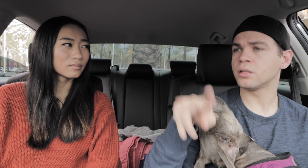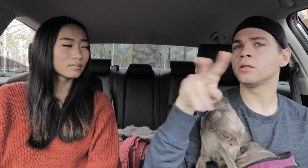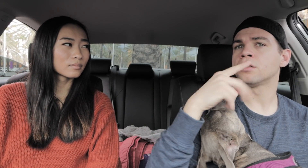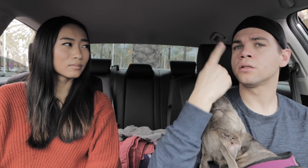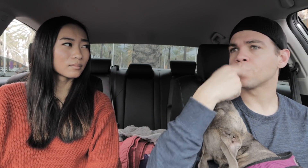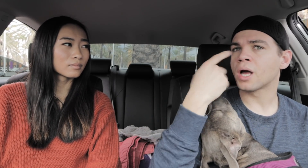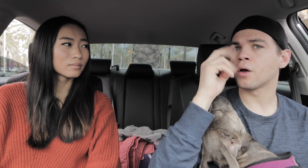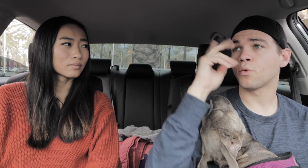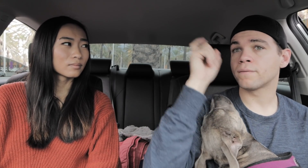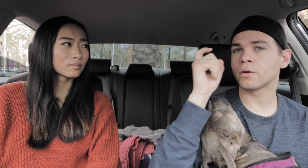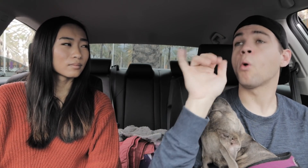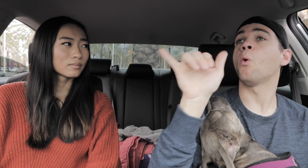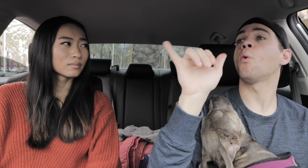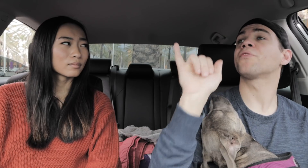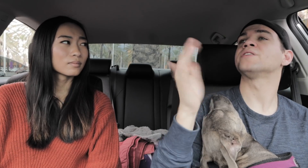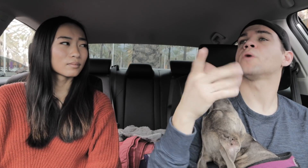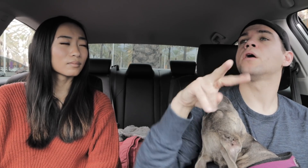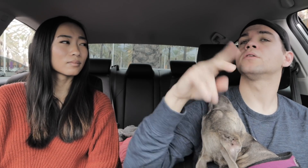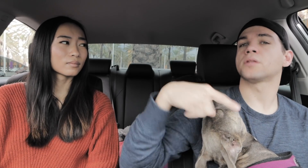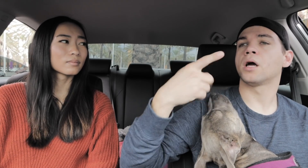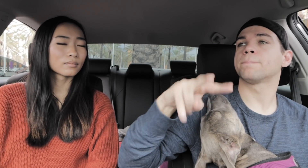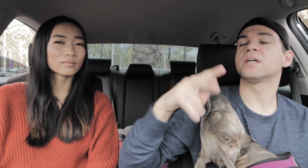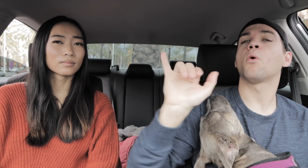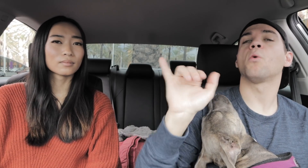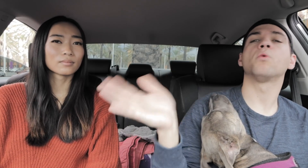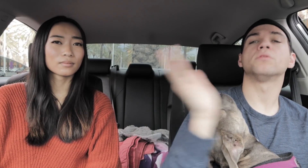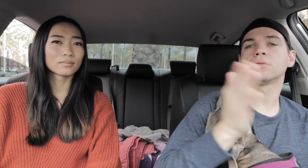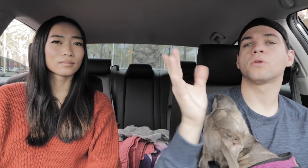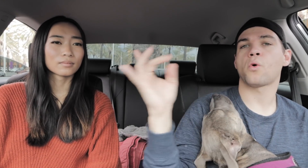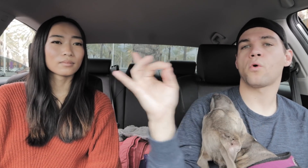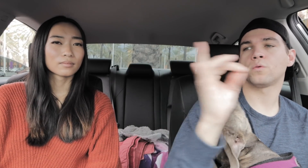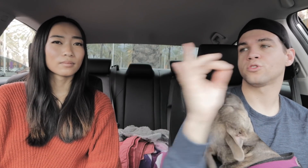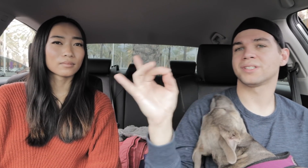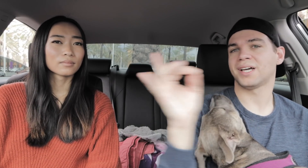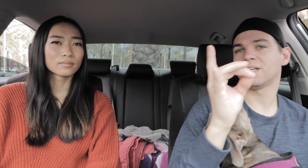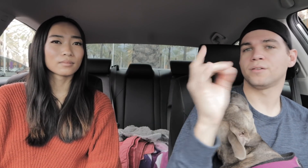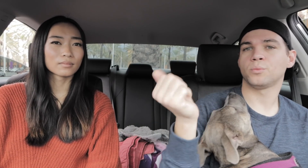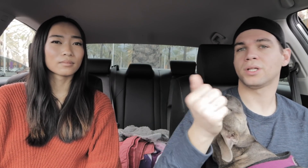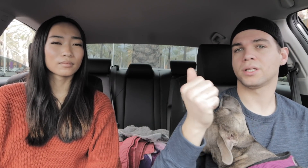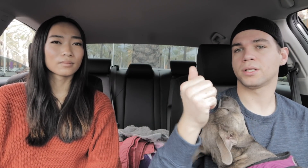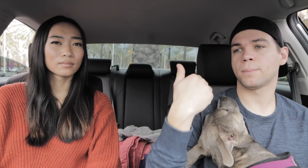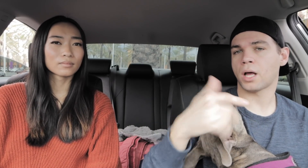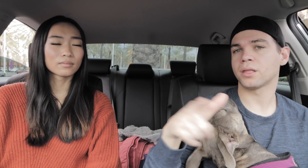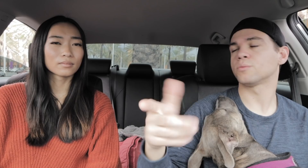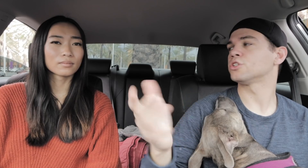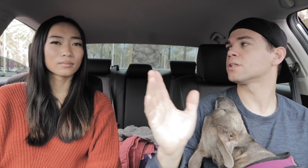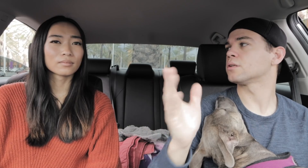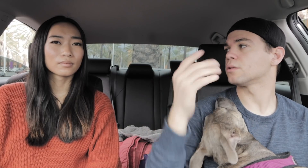ok I know, now I'm ready for the class to start or whatever assignment starts then they are ready to interpret or whatever *sneeze* E: you okay E: aw Even I have problems with understanding deaf people sometimes I just look at the signs